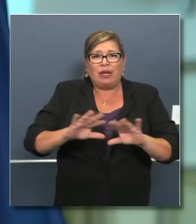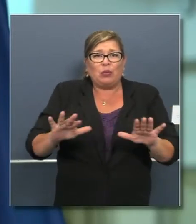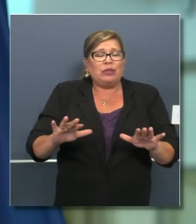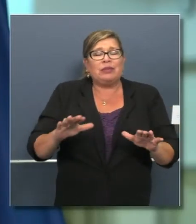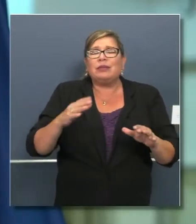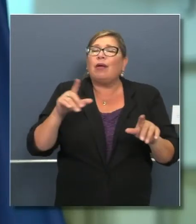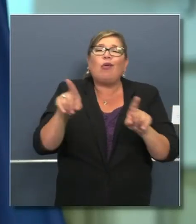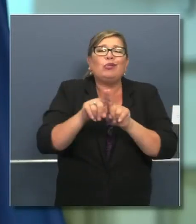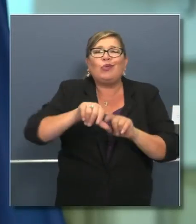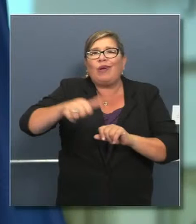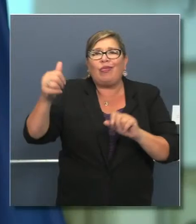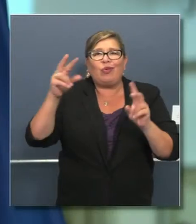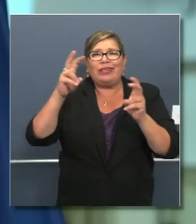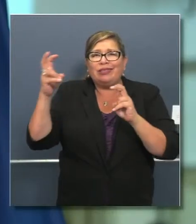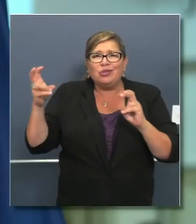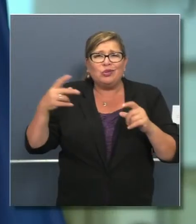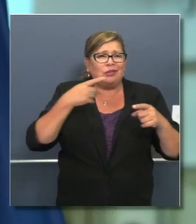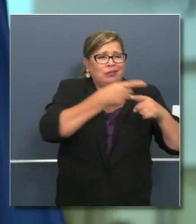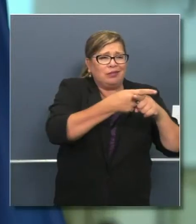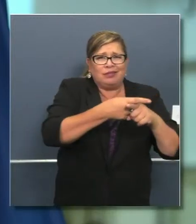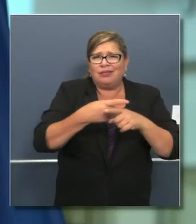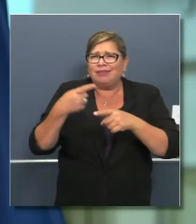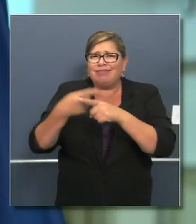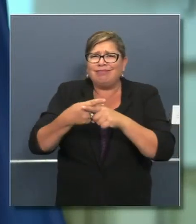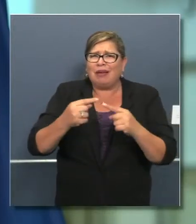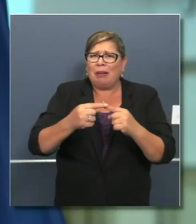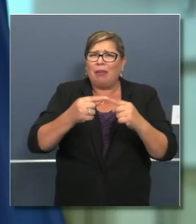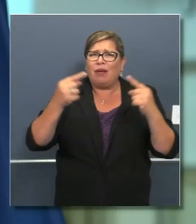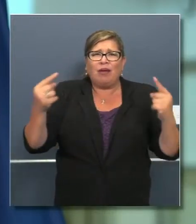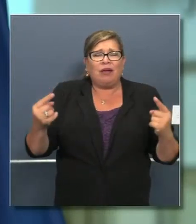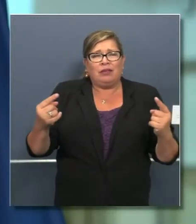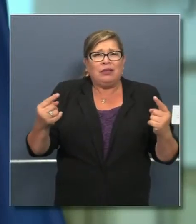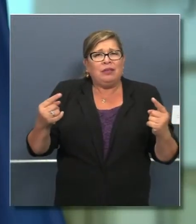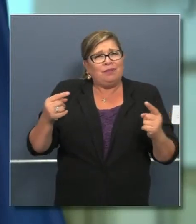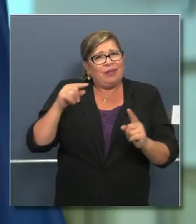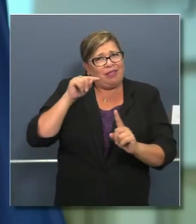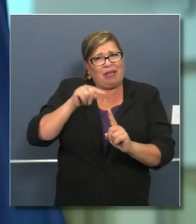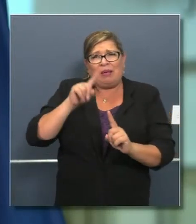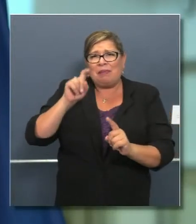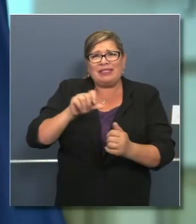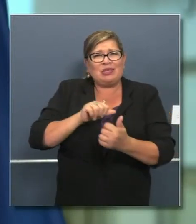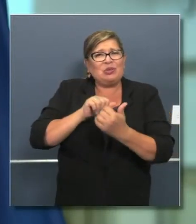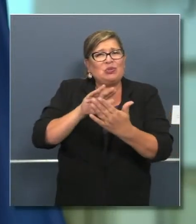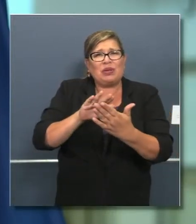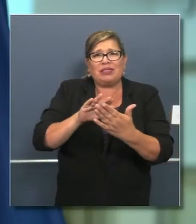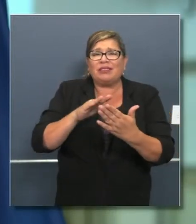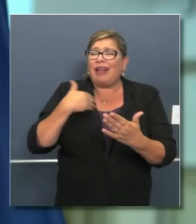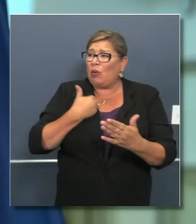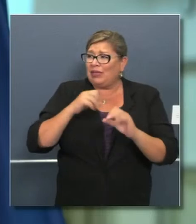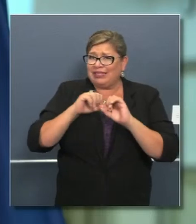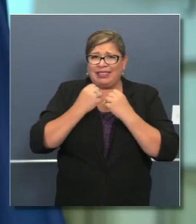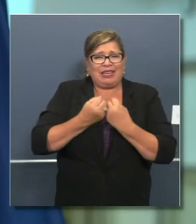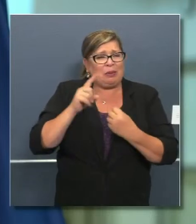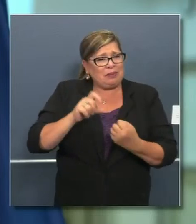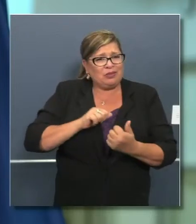other issues and this foundationally has to be addressed at a societal level private public